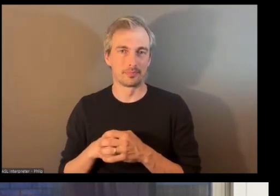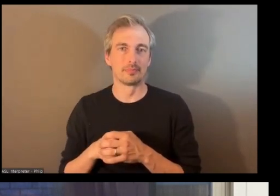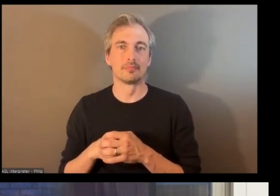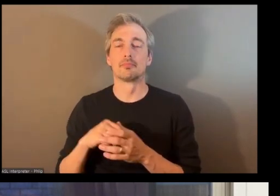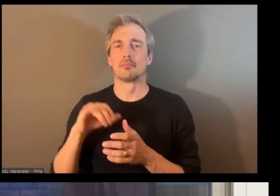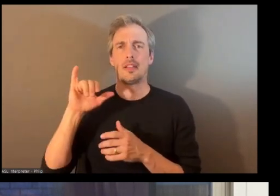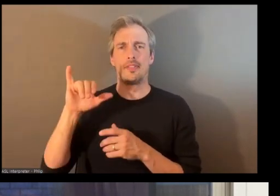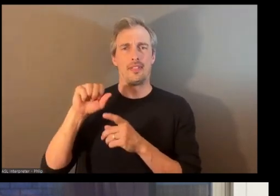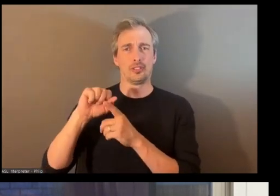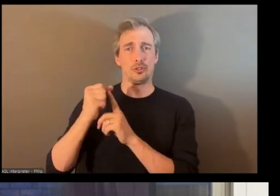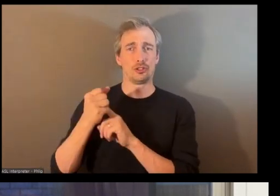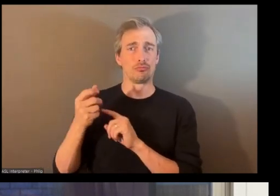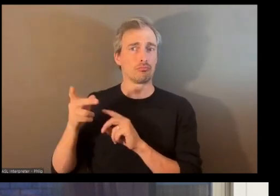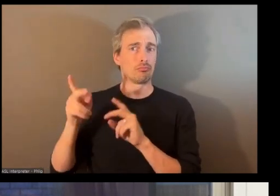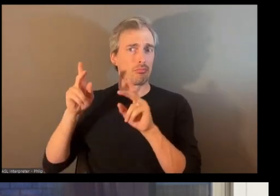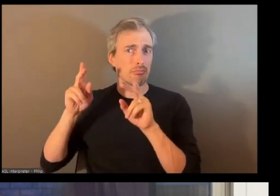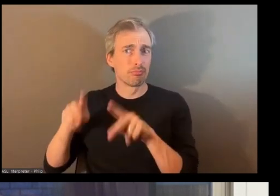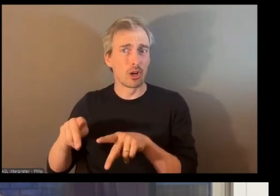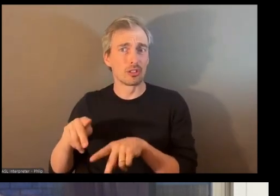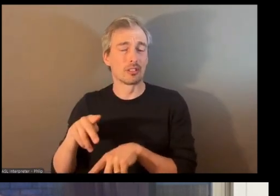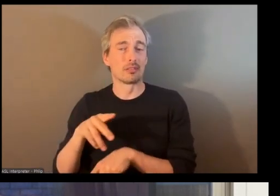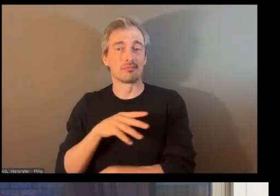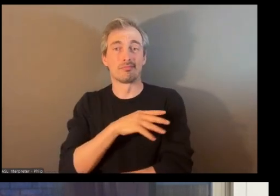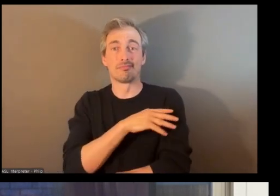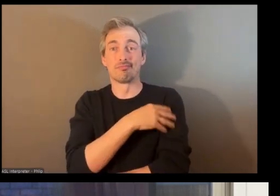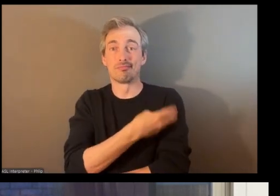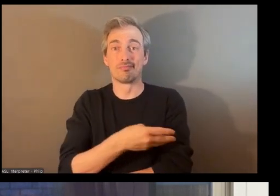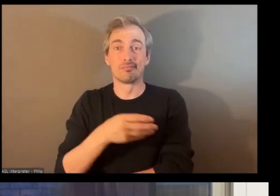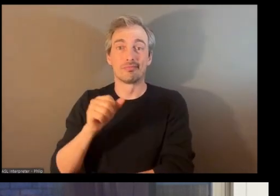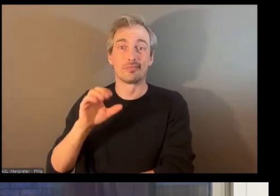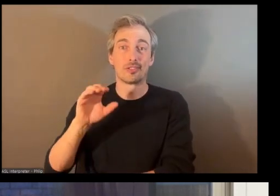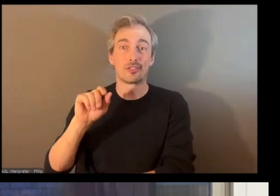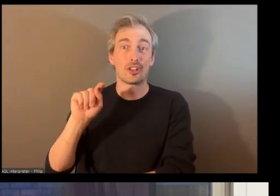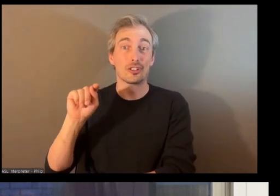But also has a certain accent, which doesn't mean that they didn't grow up speaking this language.